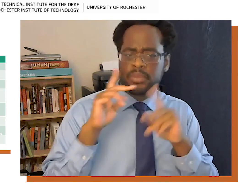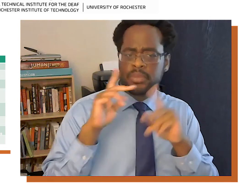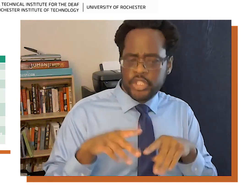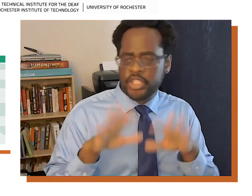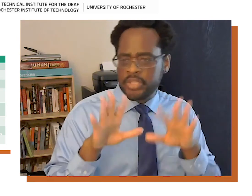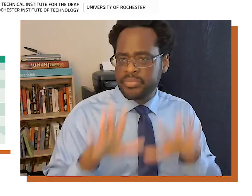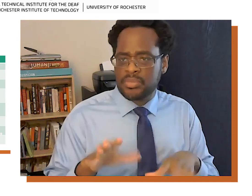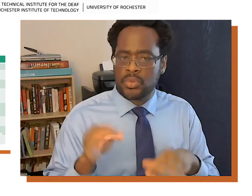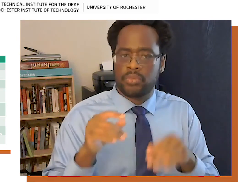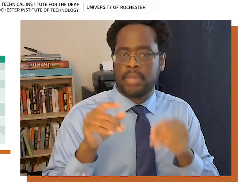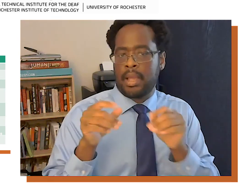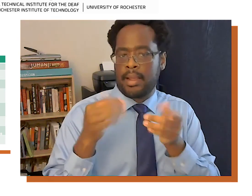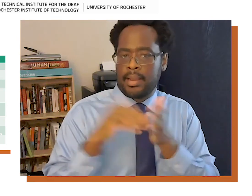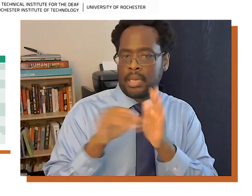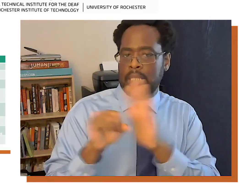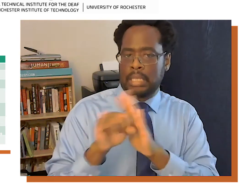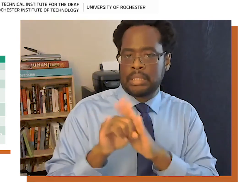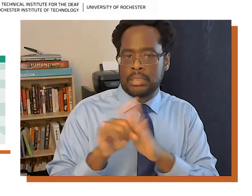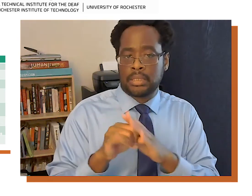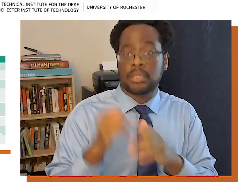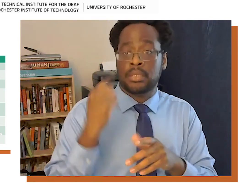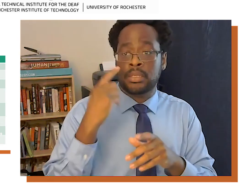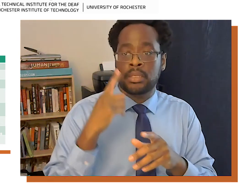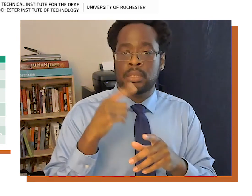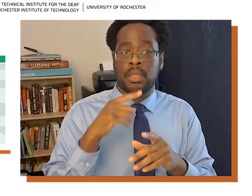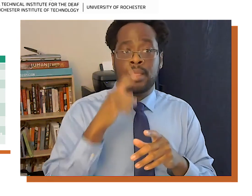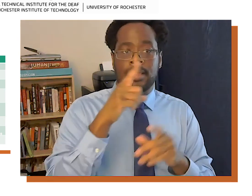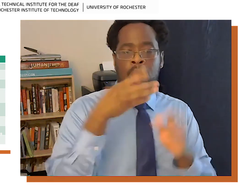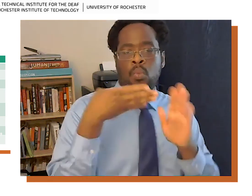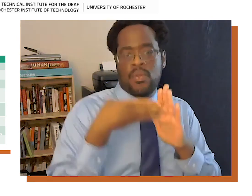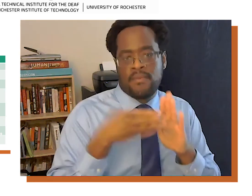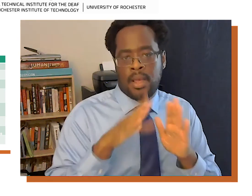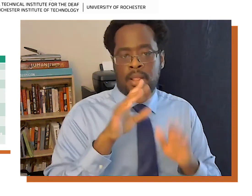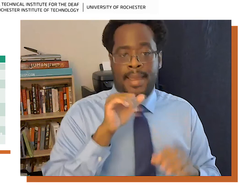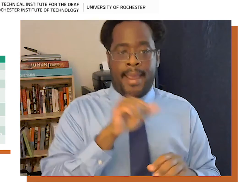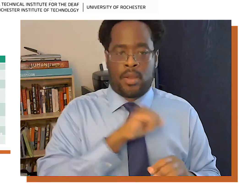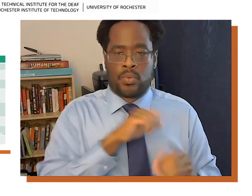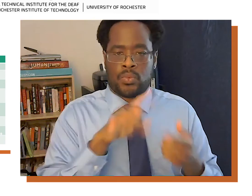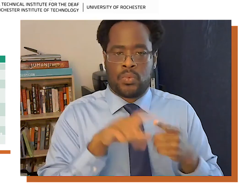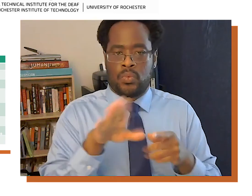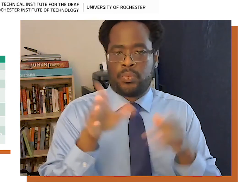or, "The signer looks like a leader in the Deaf community," or, "Signer seems to be a strong Deaf person,"